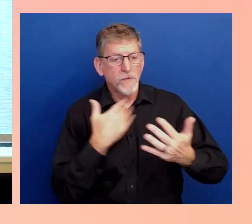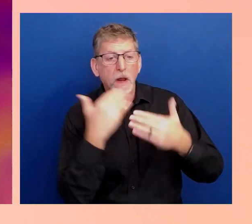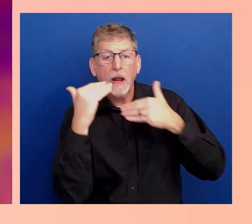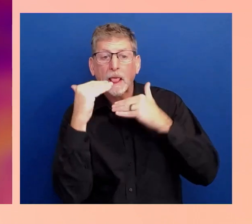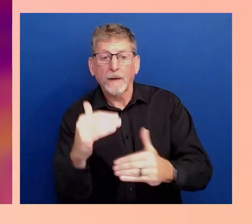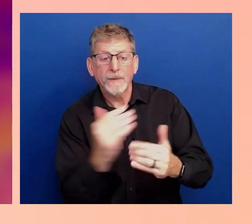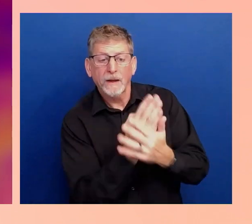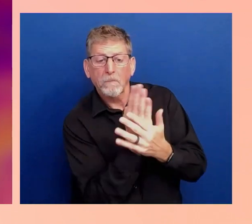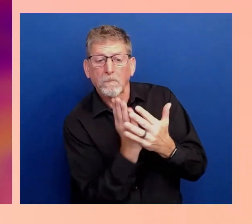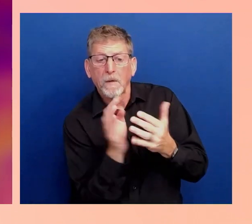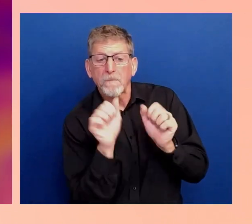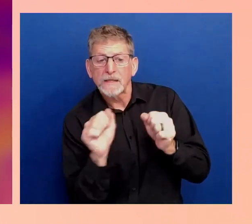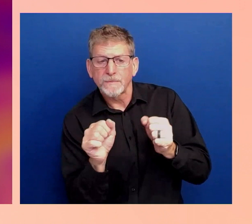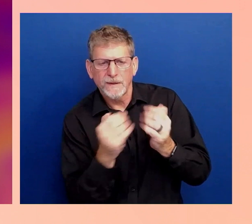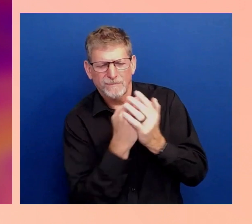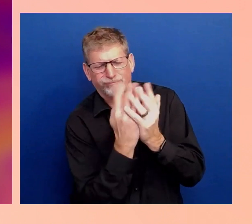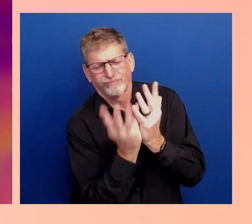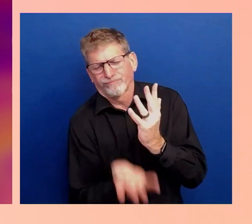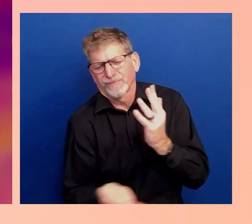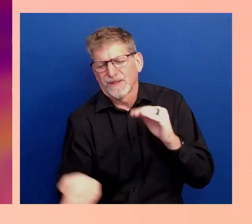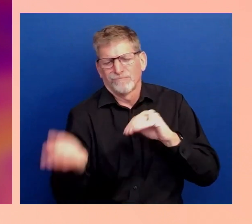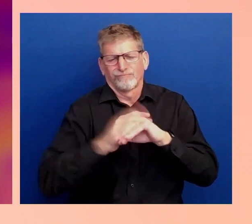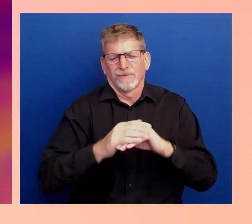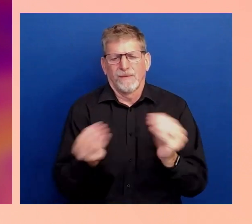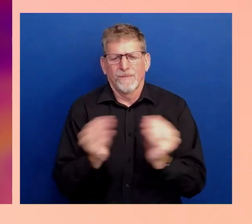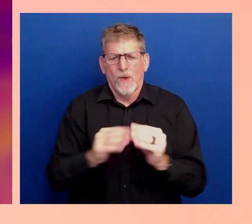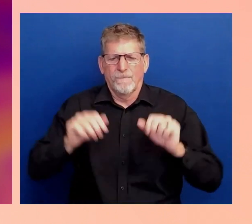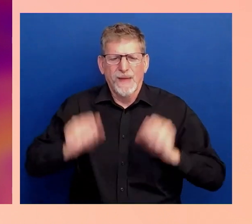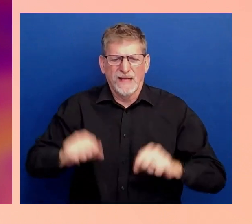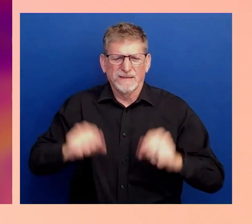That's now possible in a way that it's never been before.